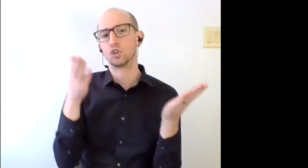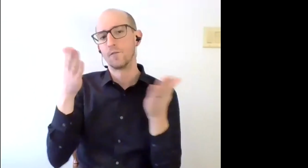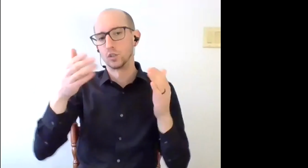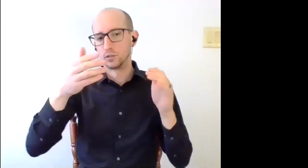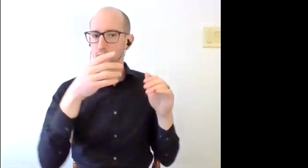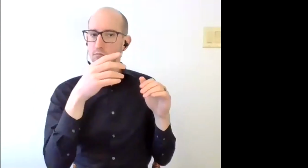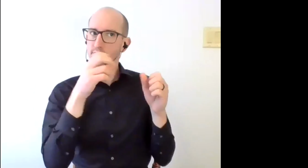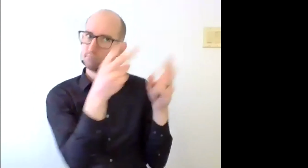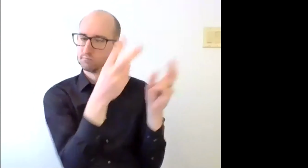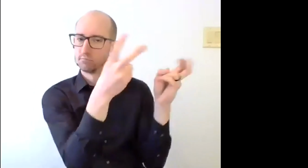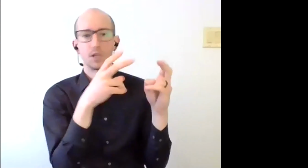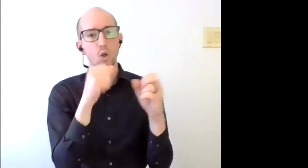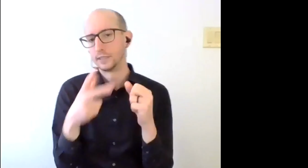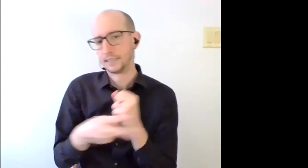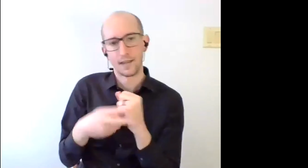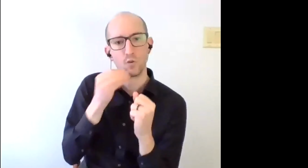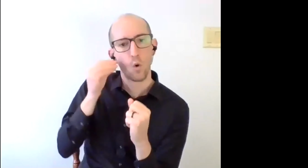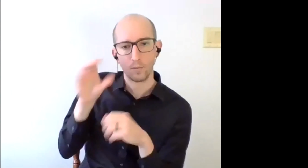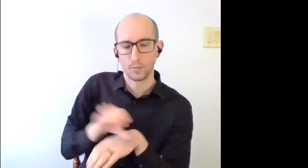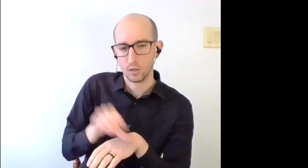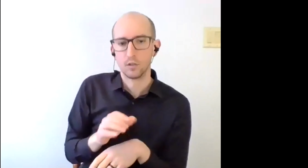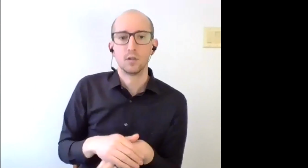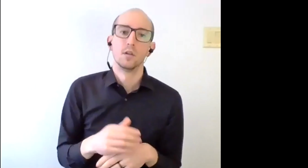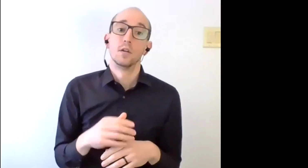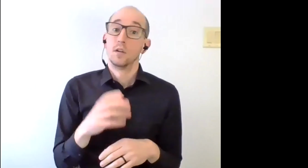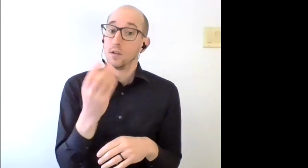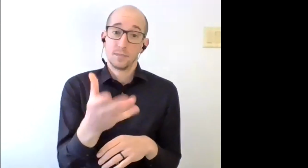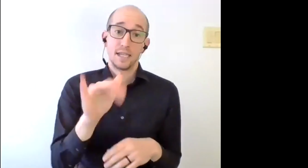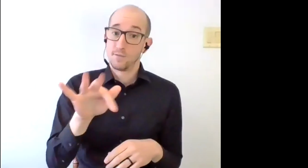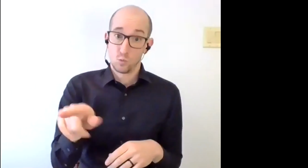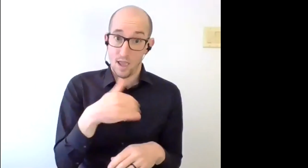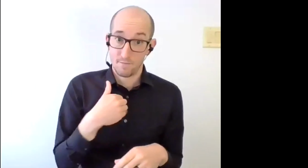not necessarily on your home computer.